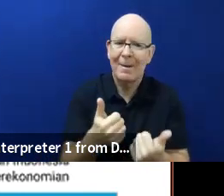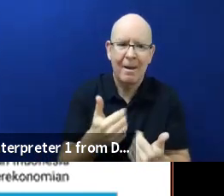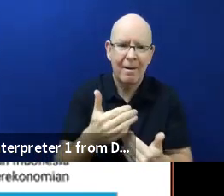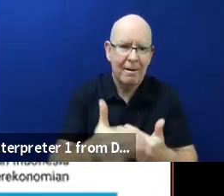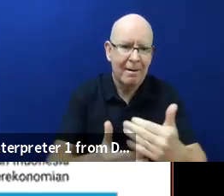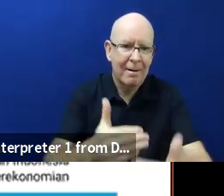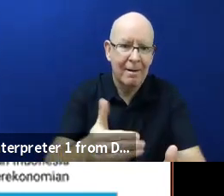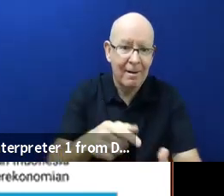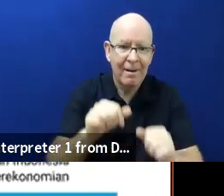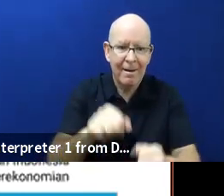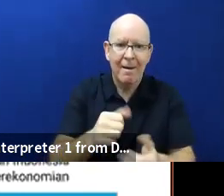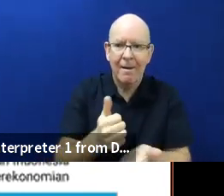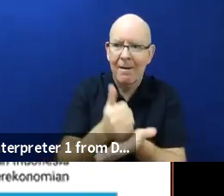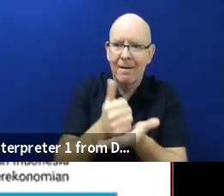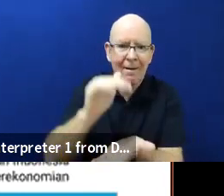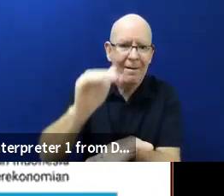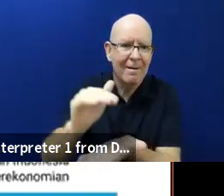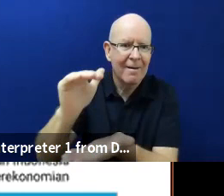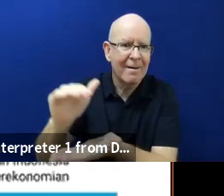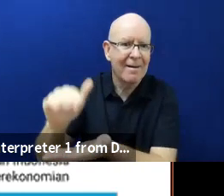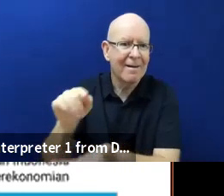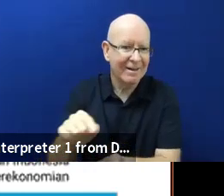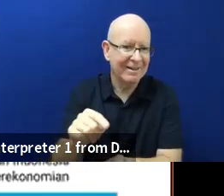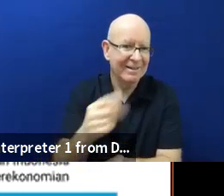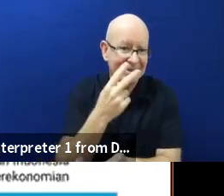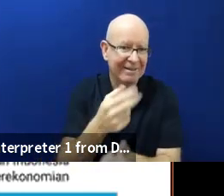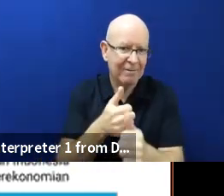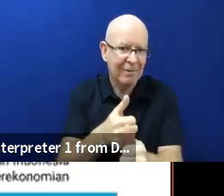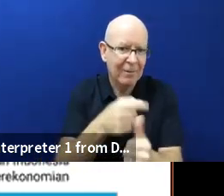My colleague will discuss the current set of preliminary options that are being considered